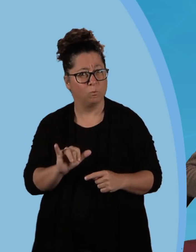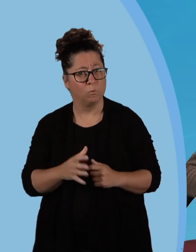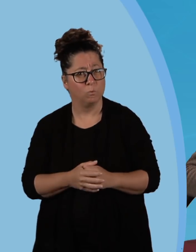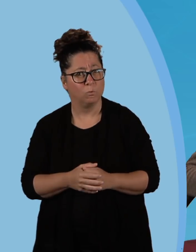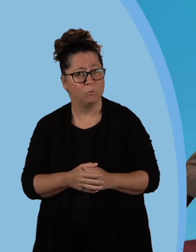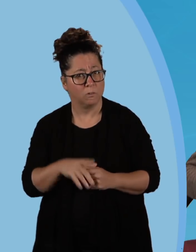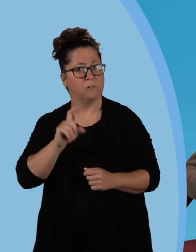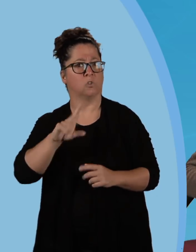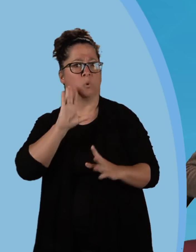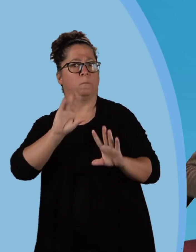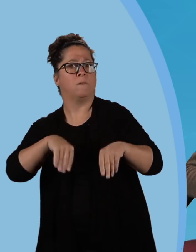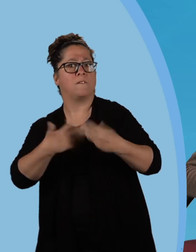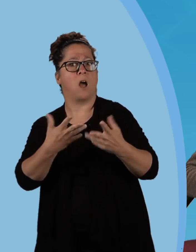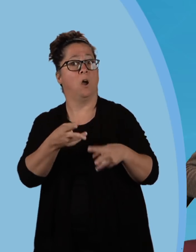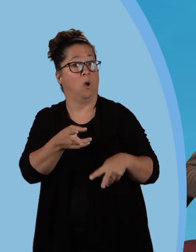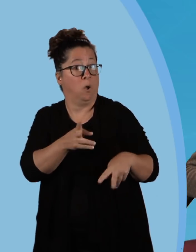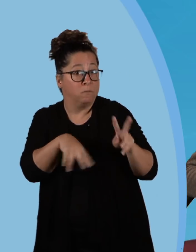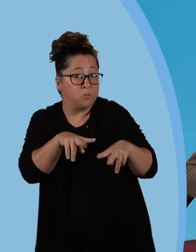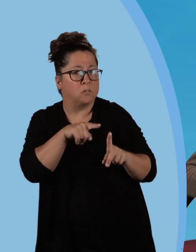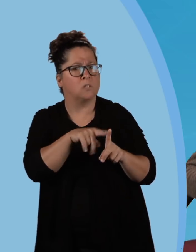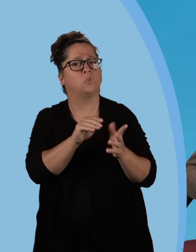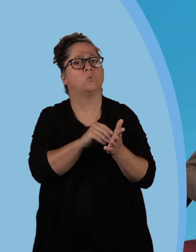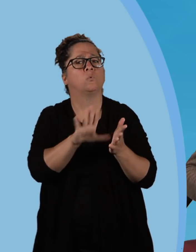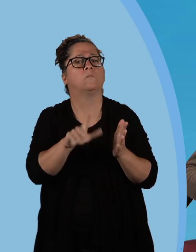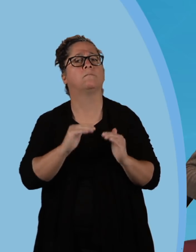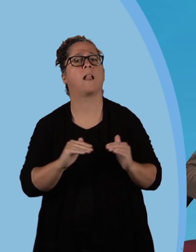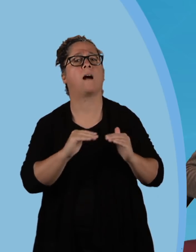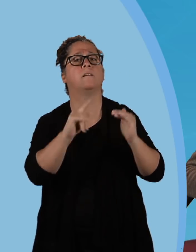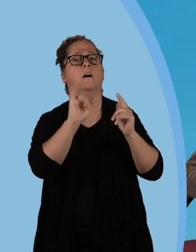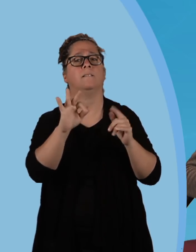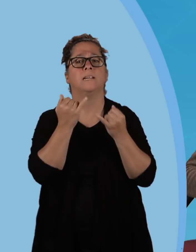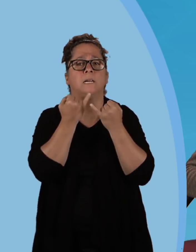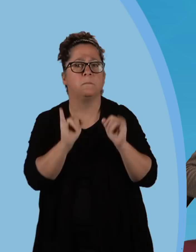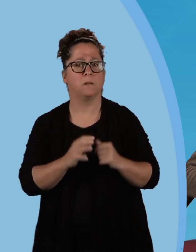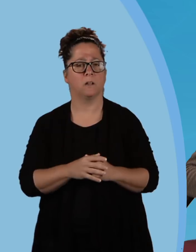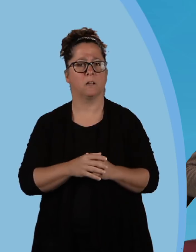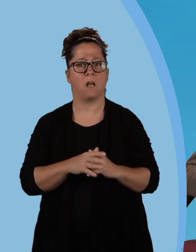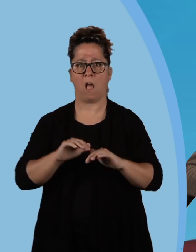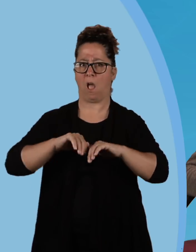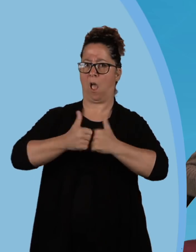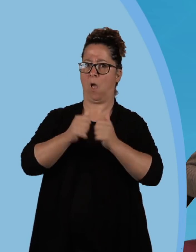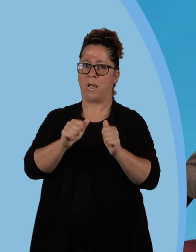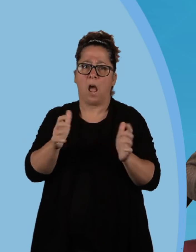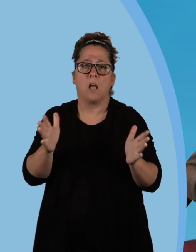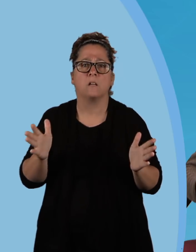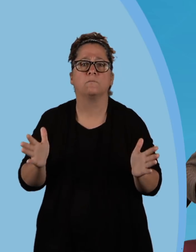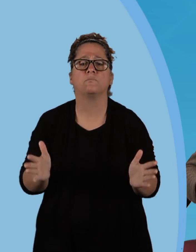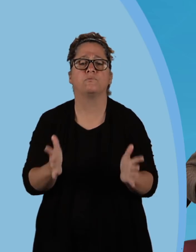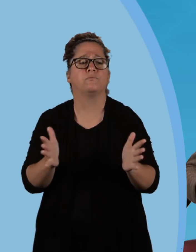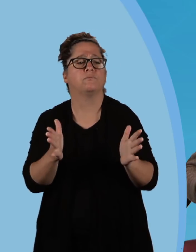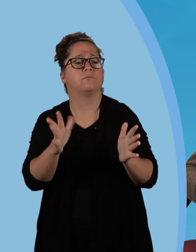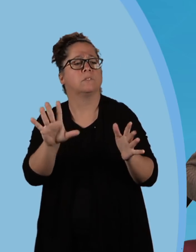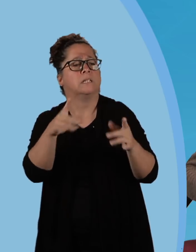and so the educational team needs to know that. They can also provide observations about the student's level of independence